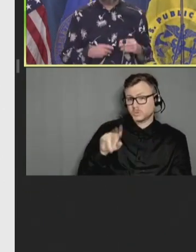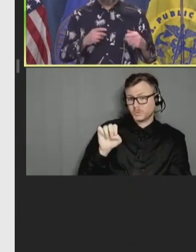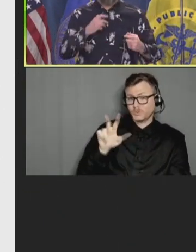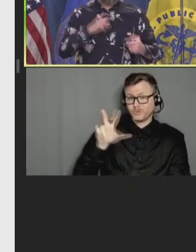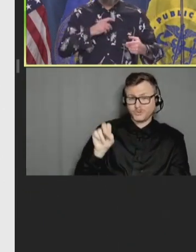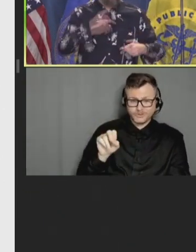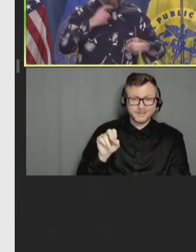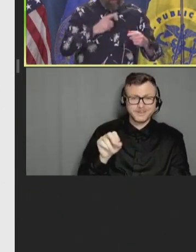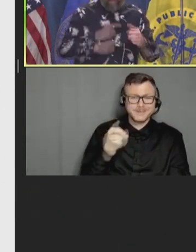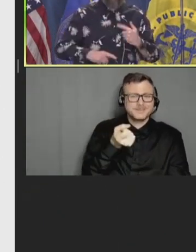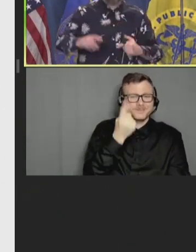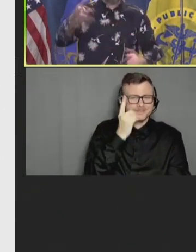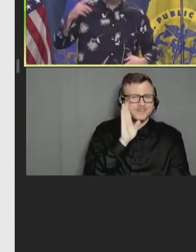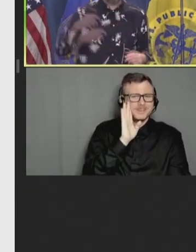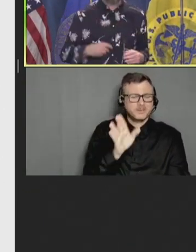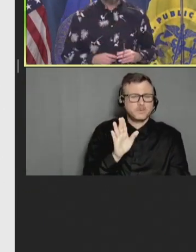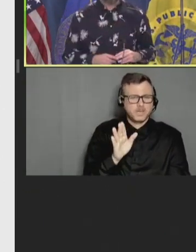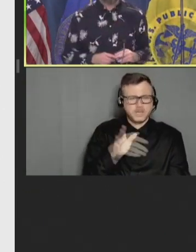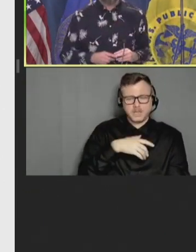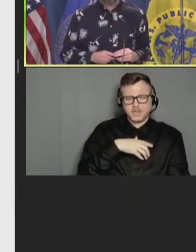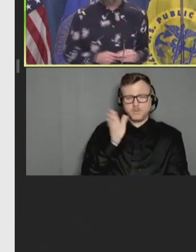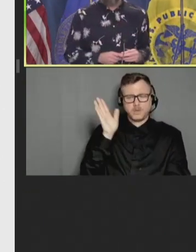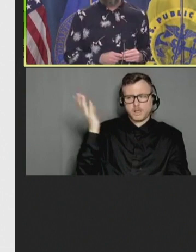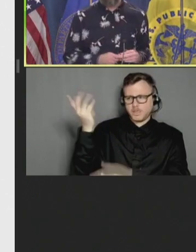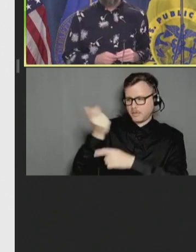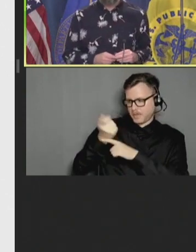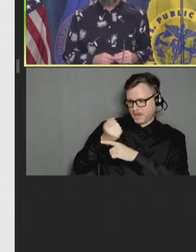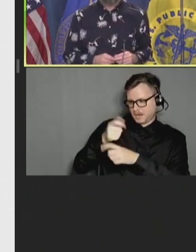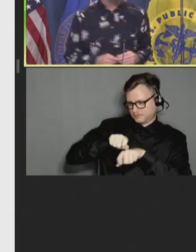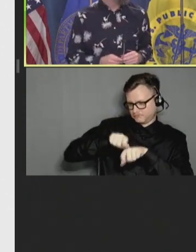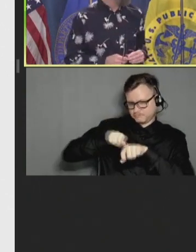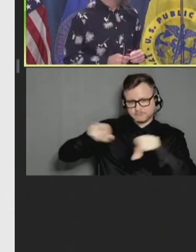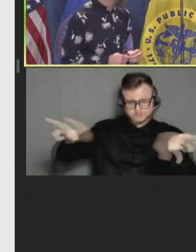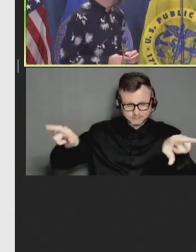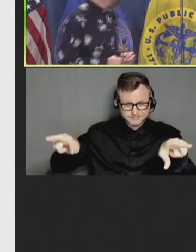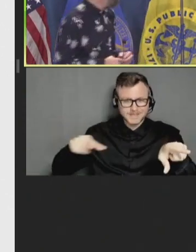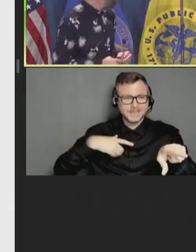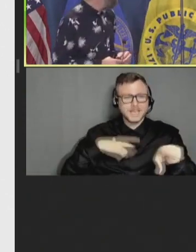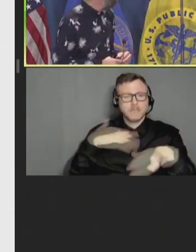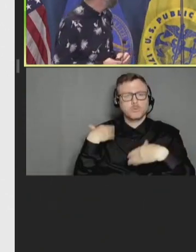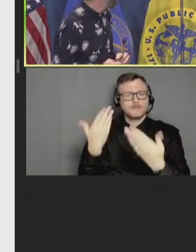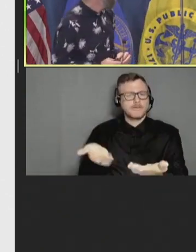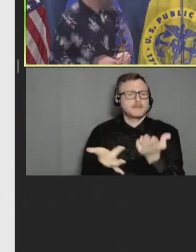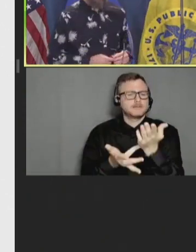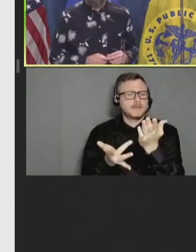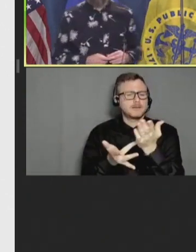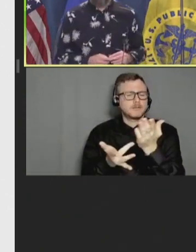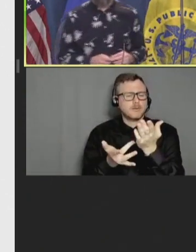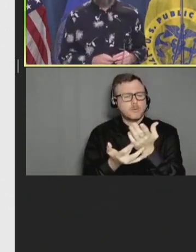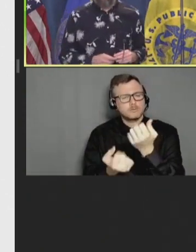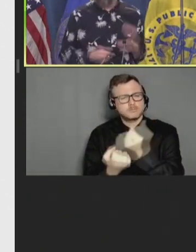we'll get the money out the door and provide technical assistance as we go along. So, I'm